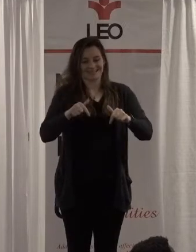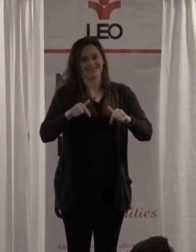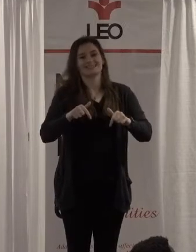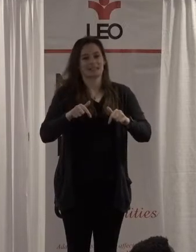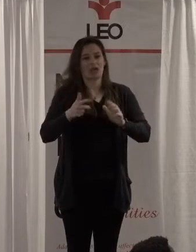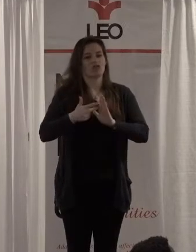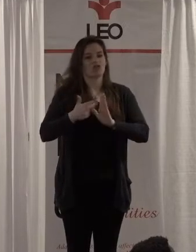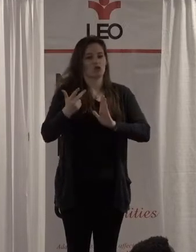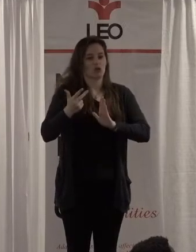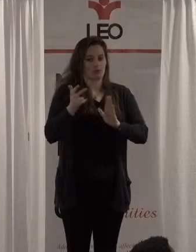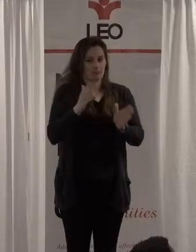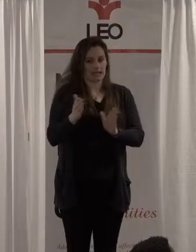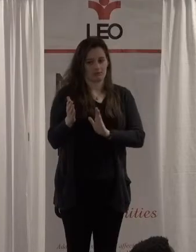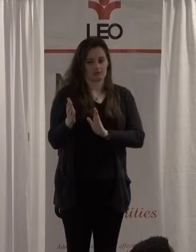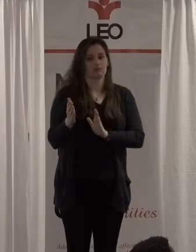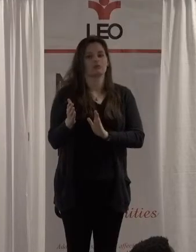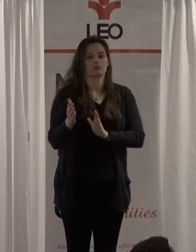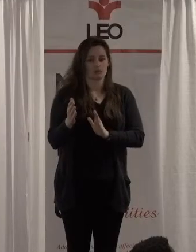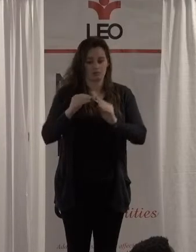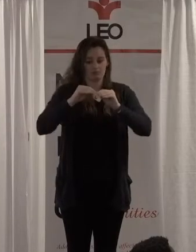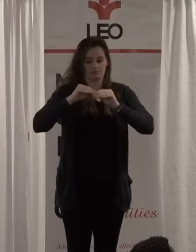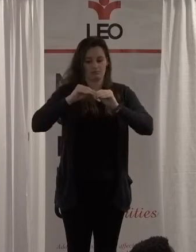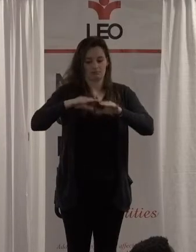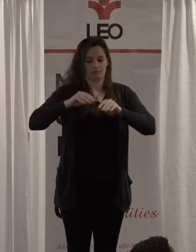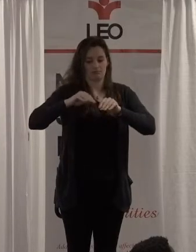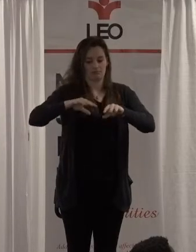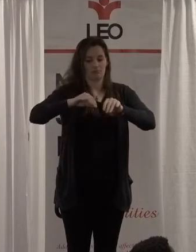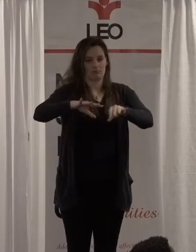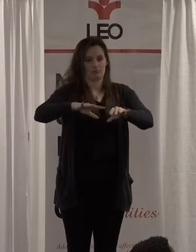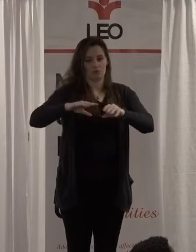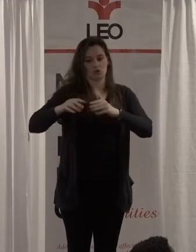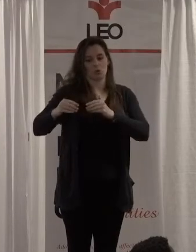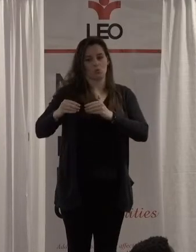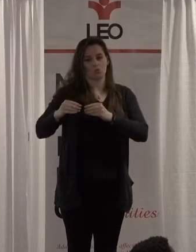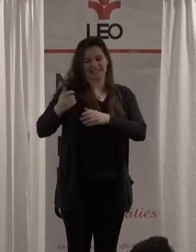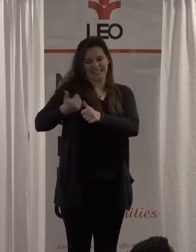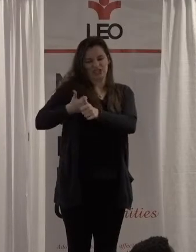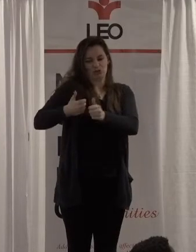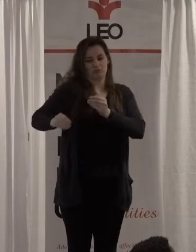AND EACH ONE BUILDS ON THE PREVIOUS ONE TO MAKE IT BETTER AS WE LISTEN